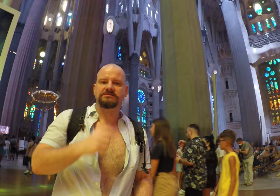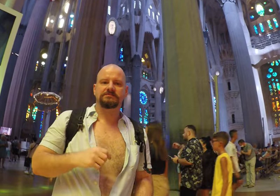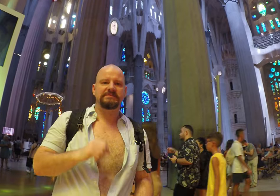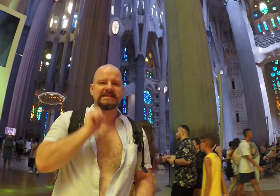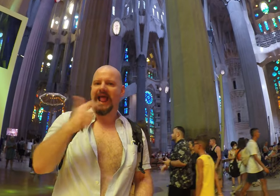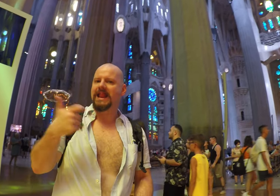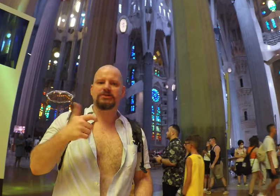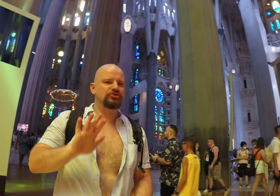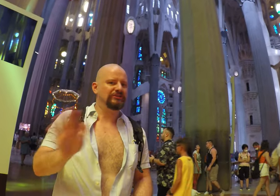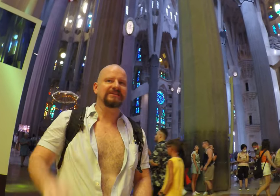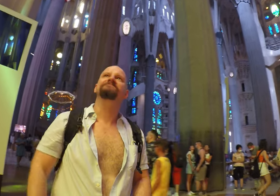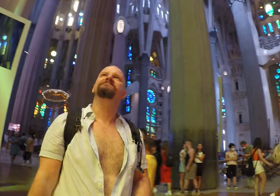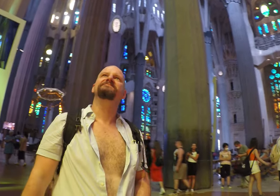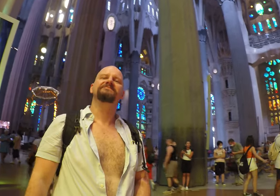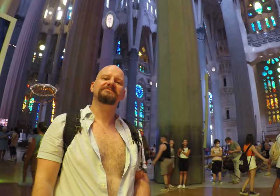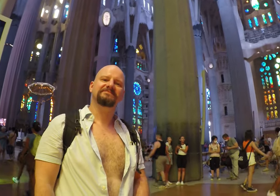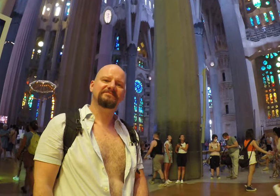they are not done by electricity?